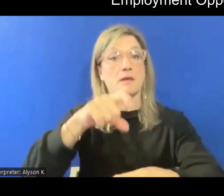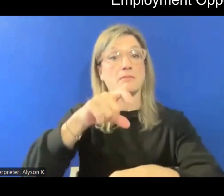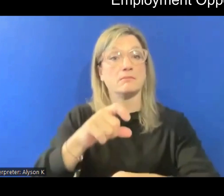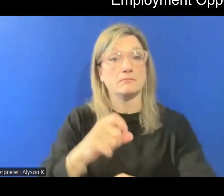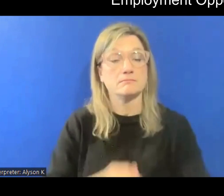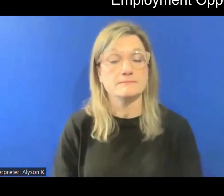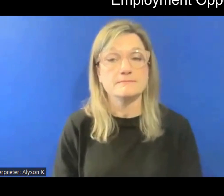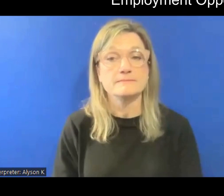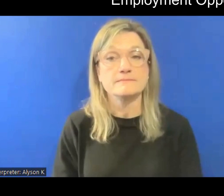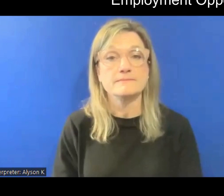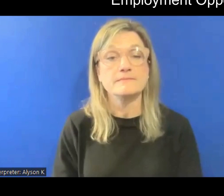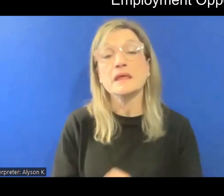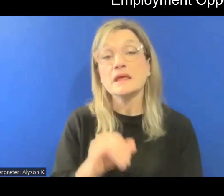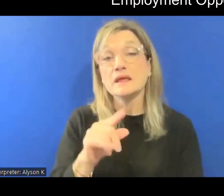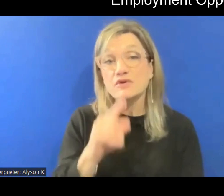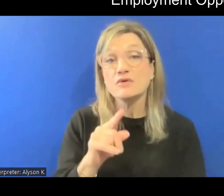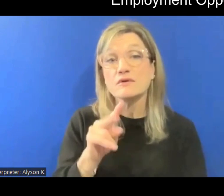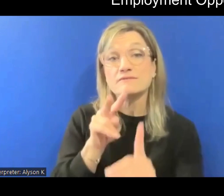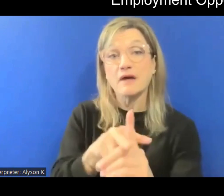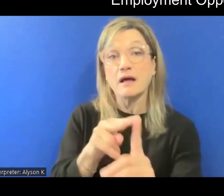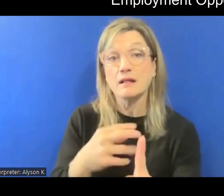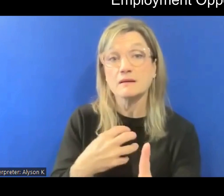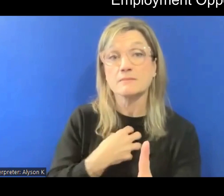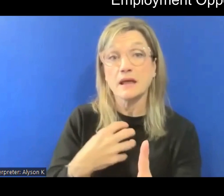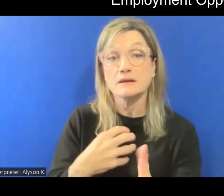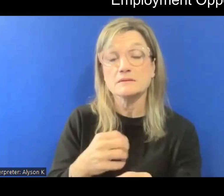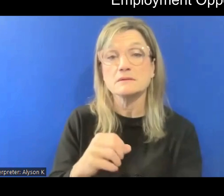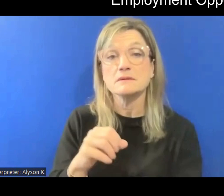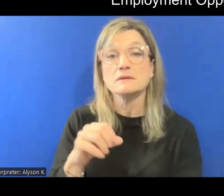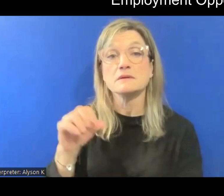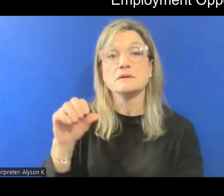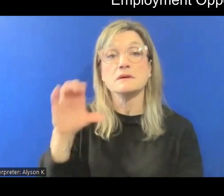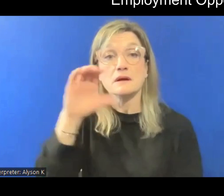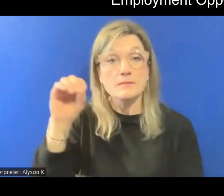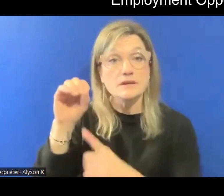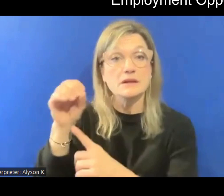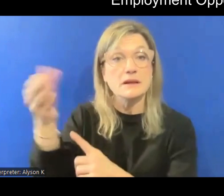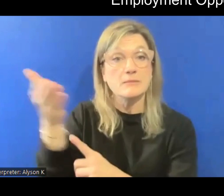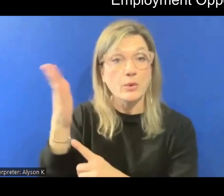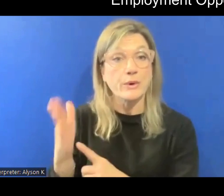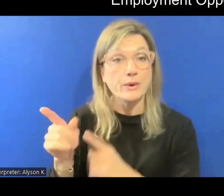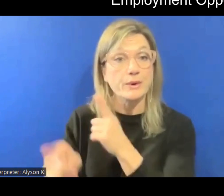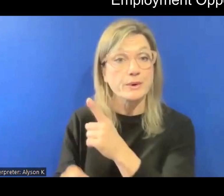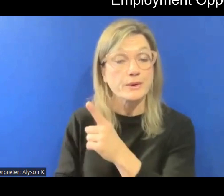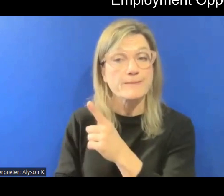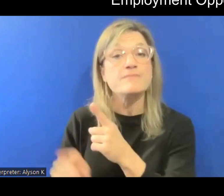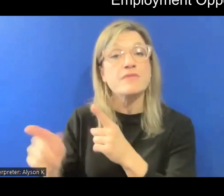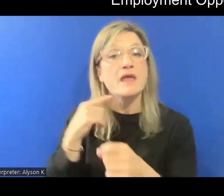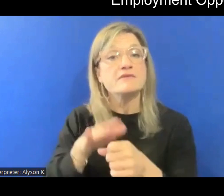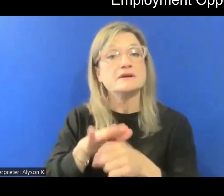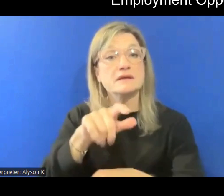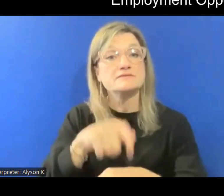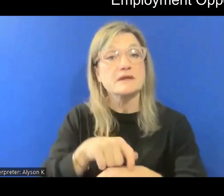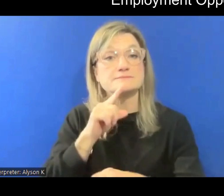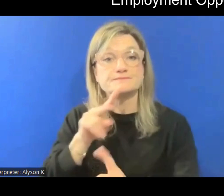When you file a complaint, your employer has time to file what is called an answer.